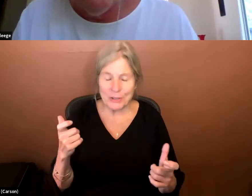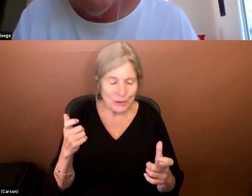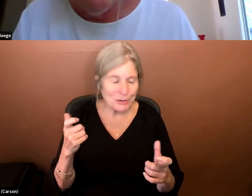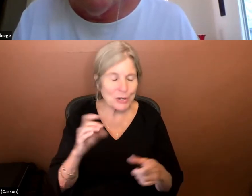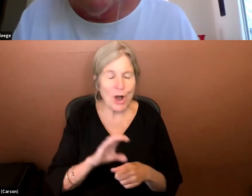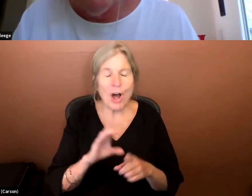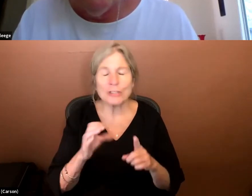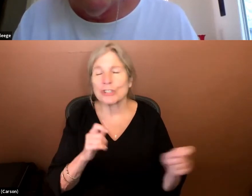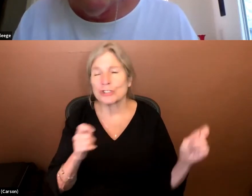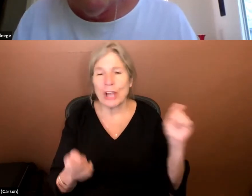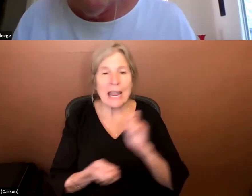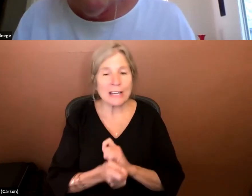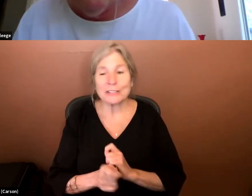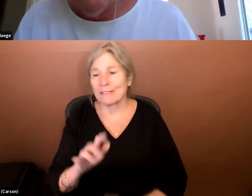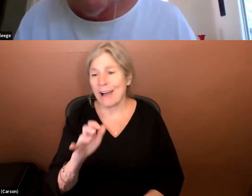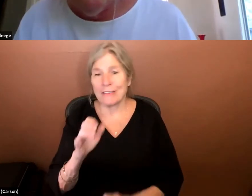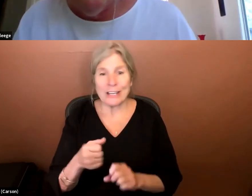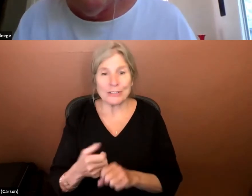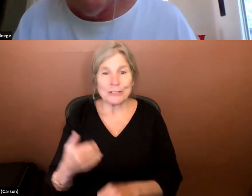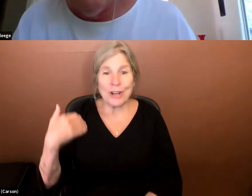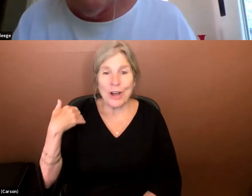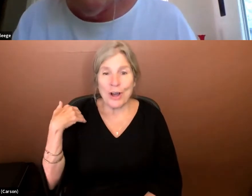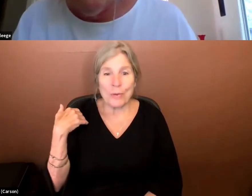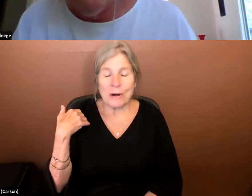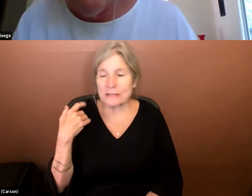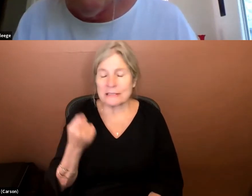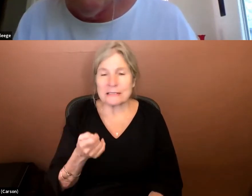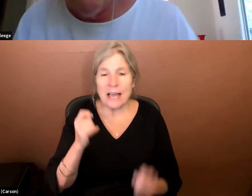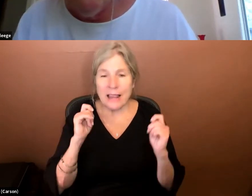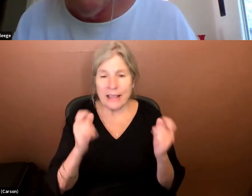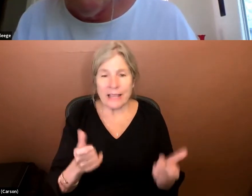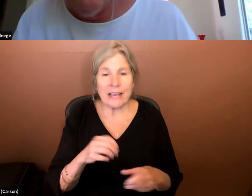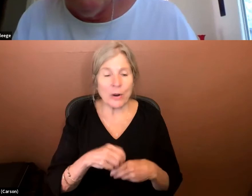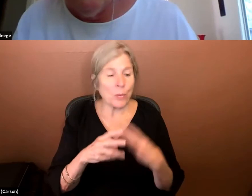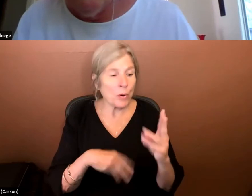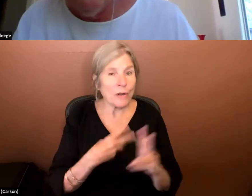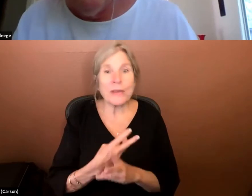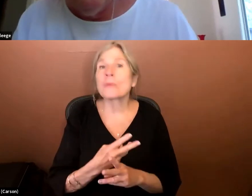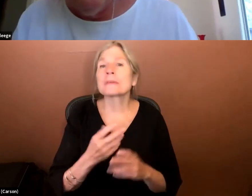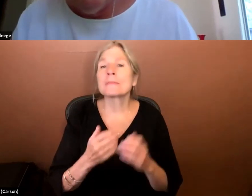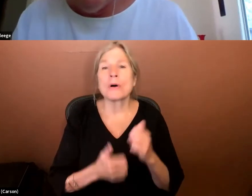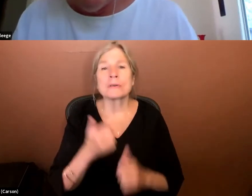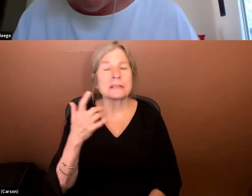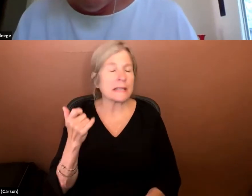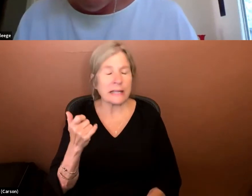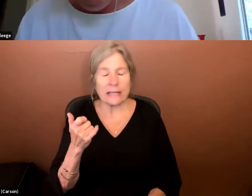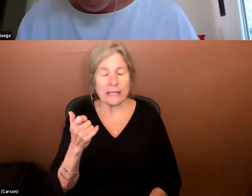500 years ago where suddenly in a world that was largely illiterate, the